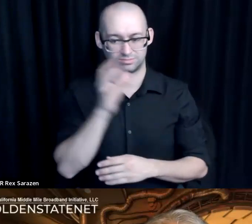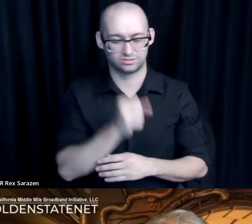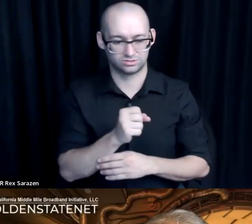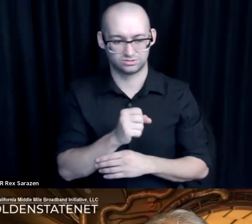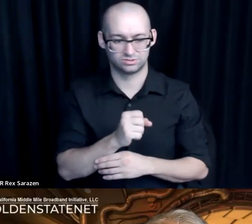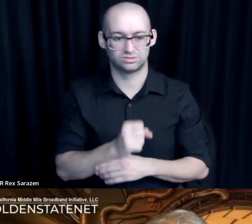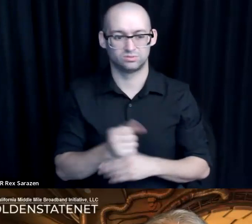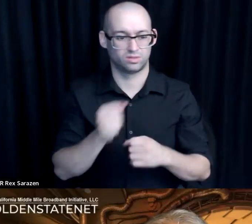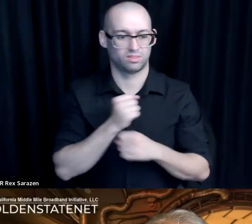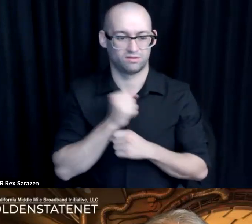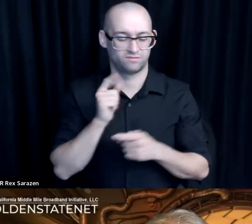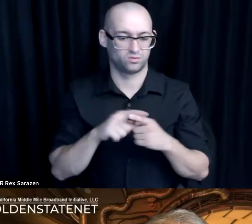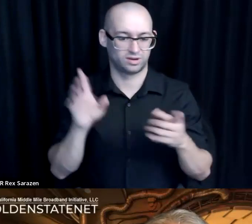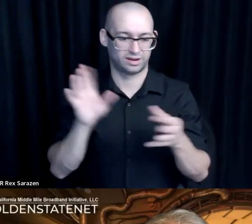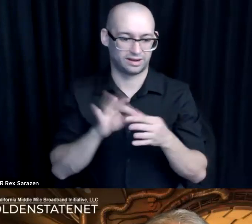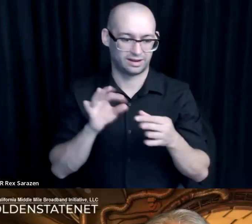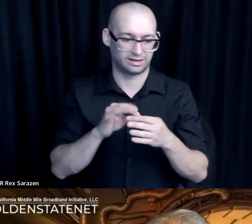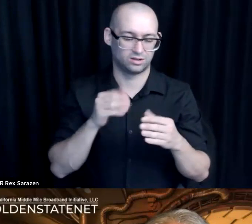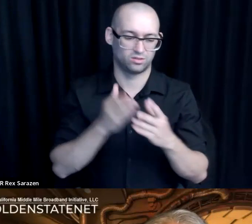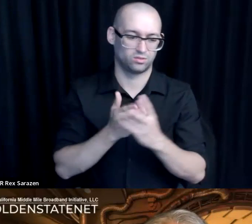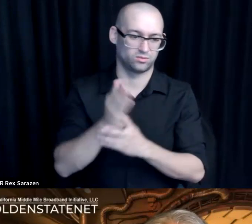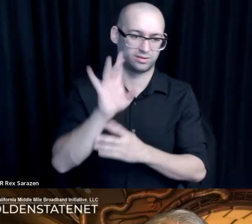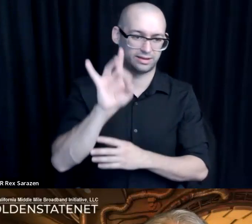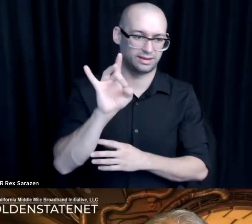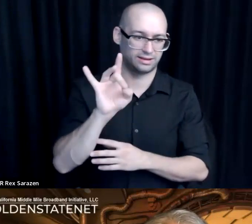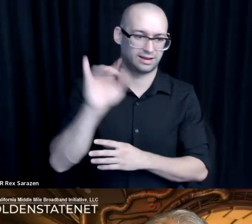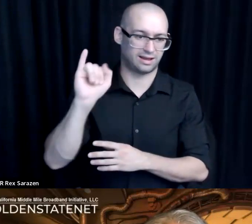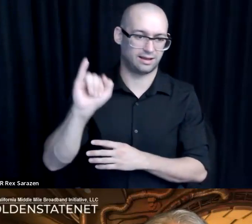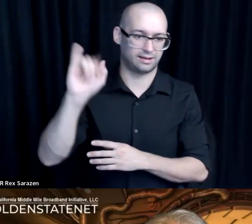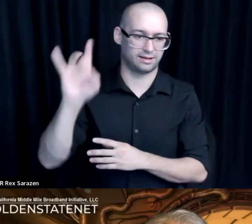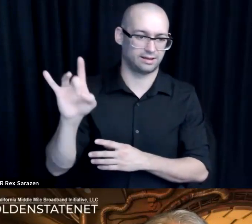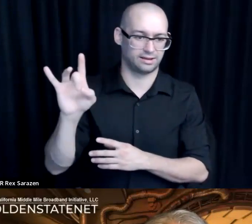connect along I-8. I'll have to check the specific map, because if if we can,